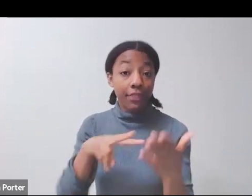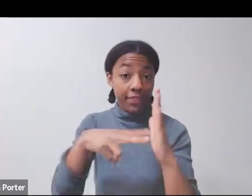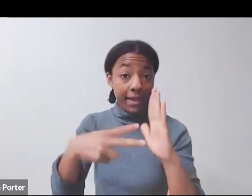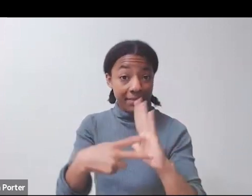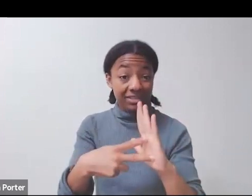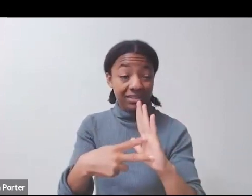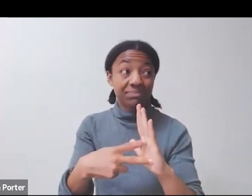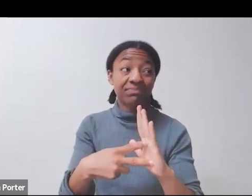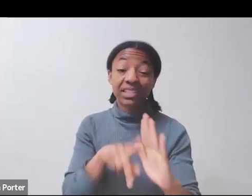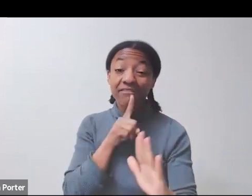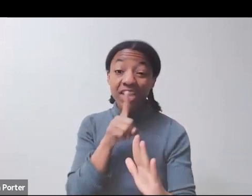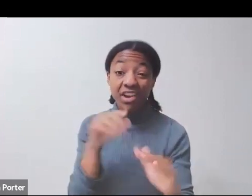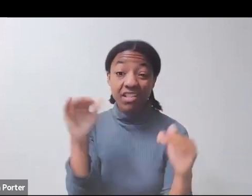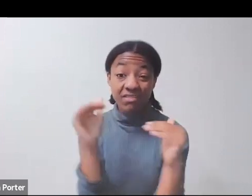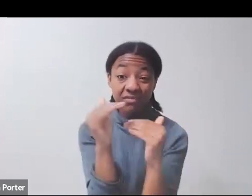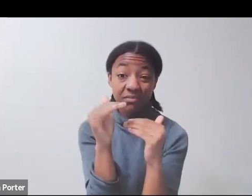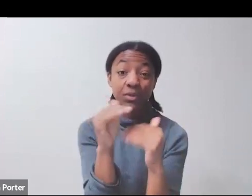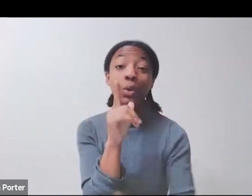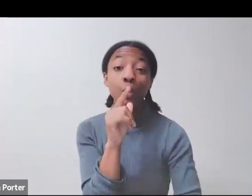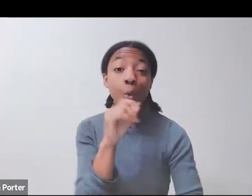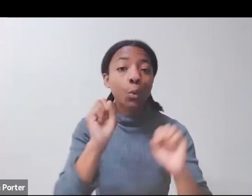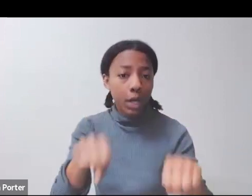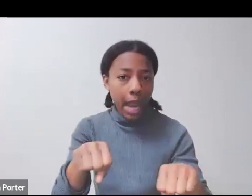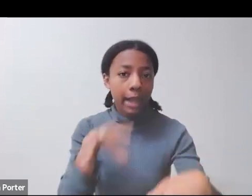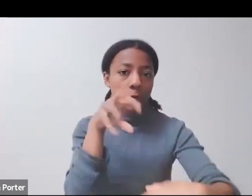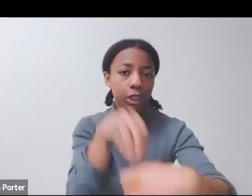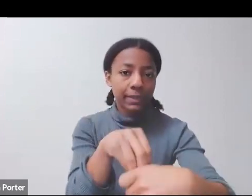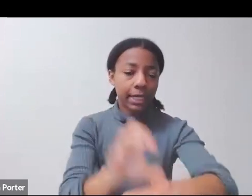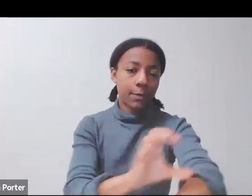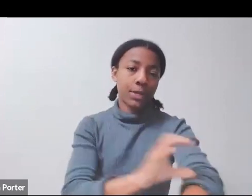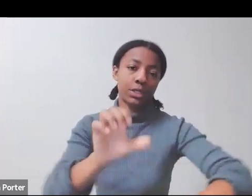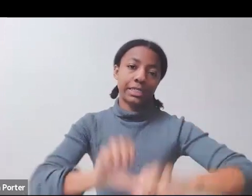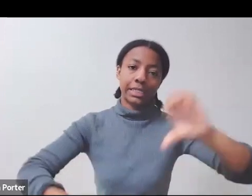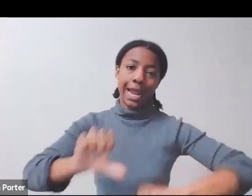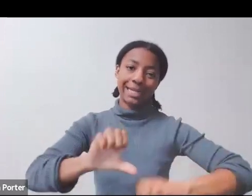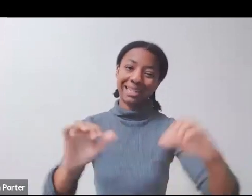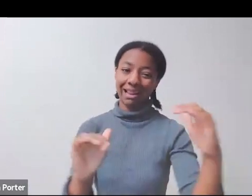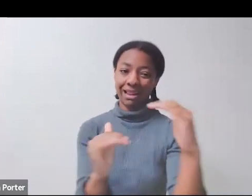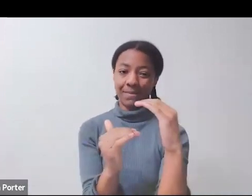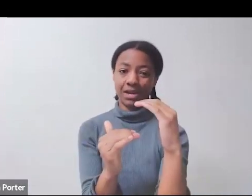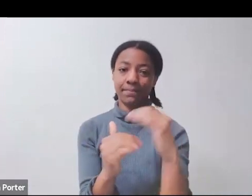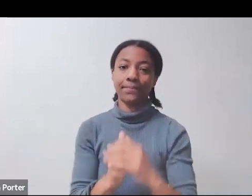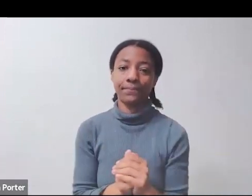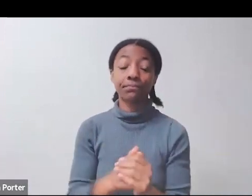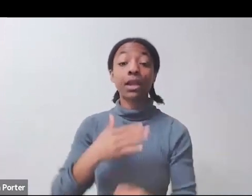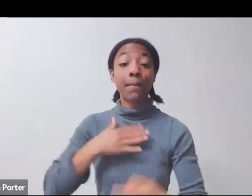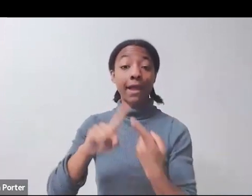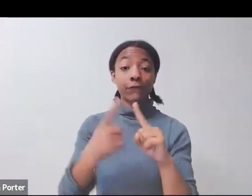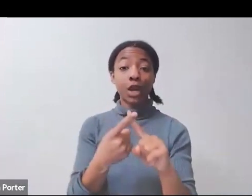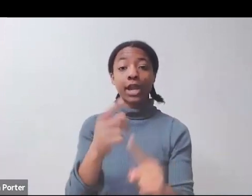There's really been a point to the Quorum programming language, which was designed by a friend of mine, Andreas Stefik, at the University of Nevada,